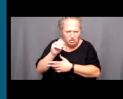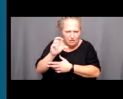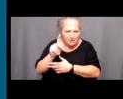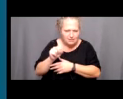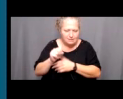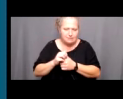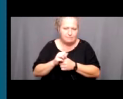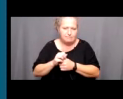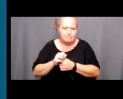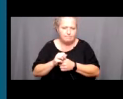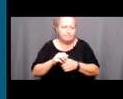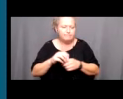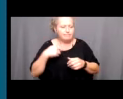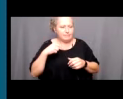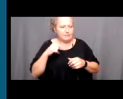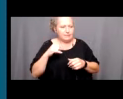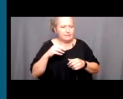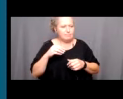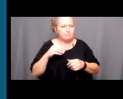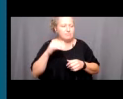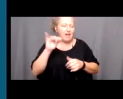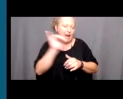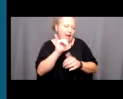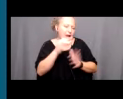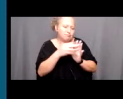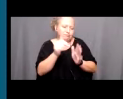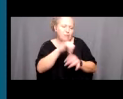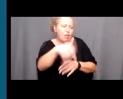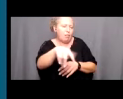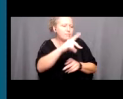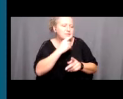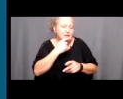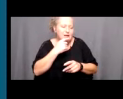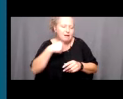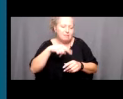Tim Shadix: I think as others have said, we have seen a lot of possibility for collaboration here.